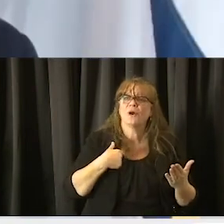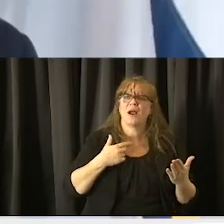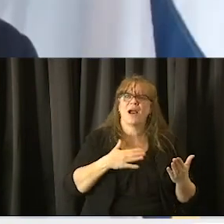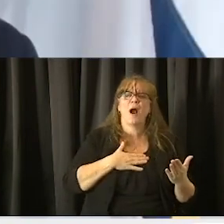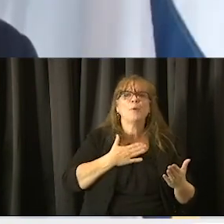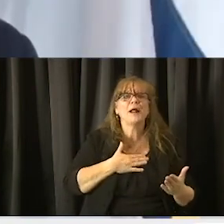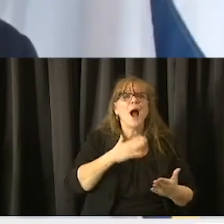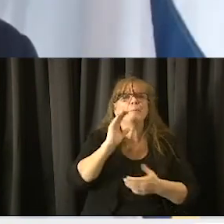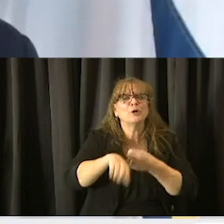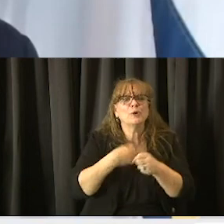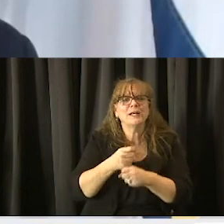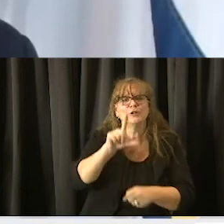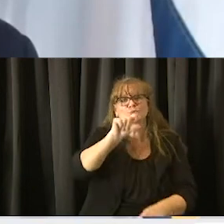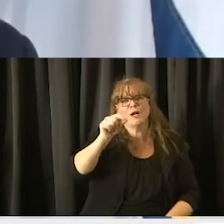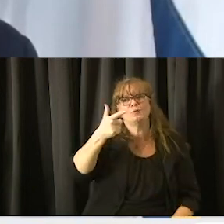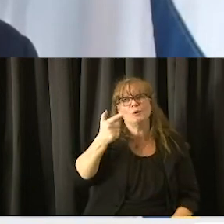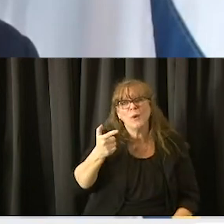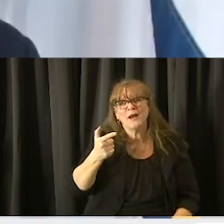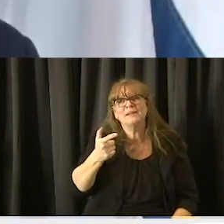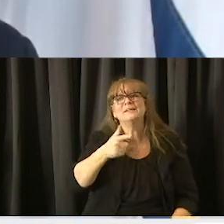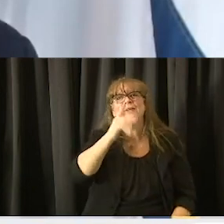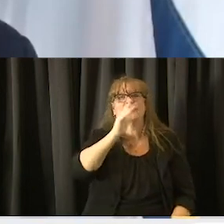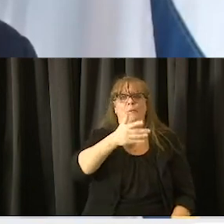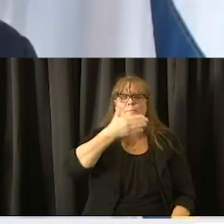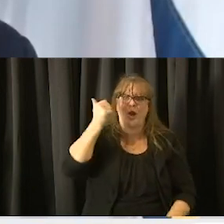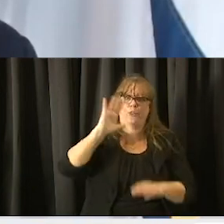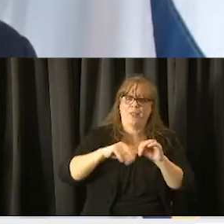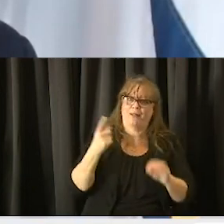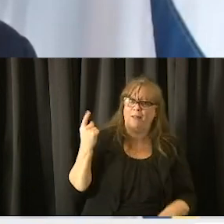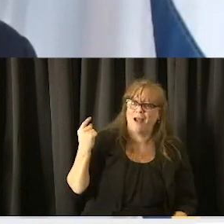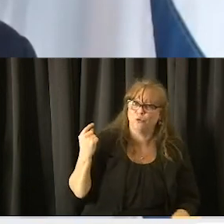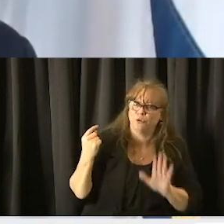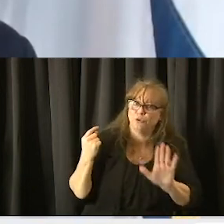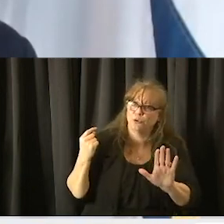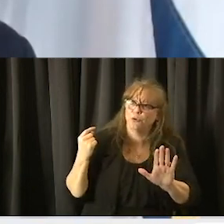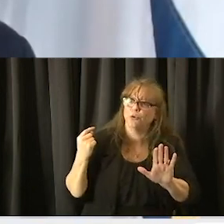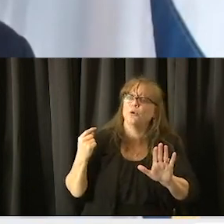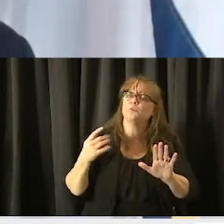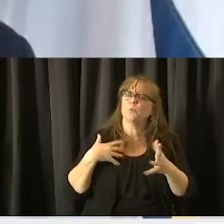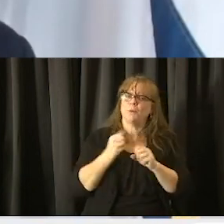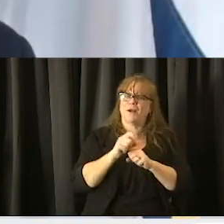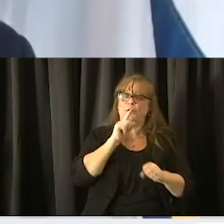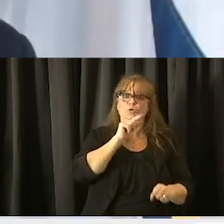and the world i want to wish everyone a happy new year 2021 is going to be a lot better than 2020